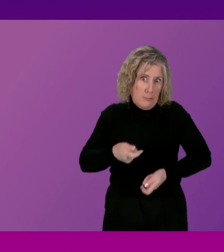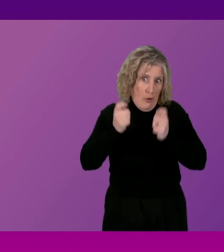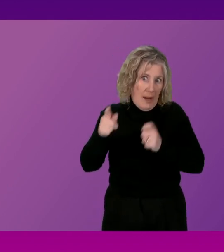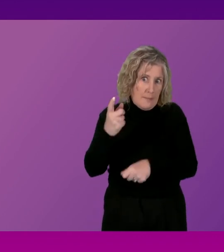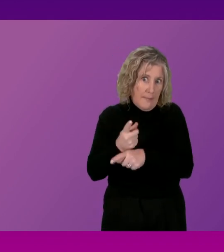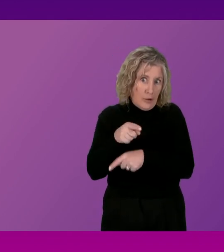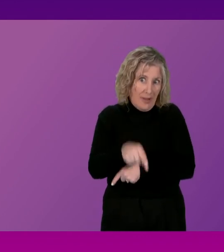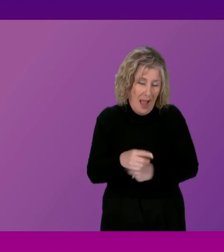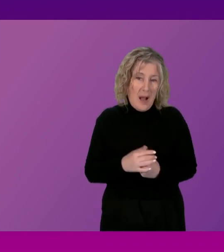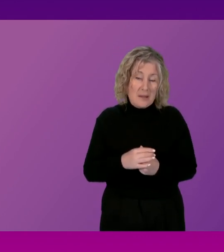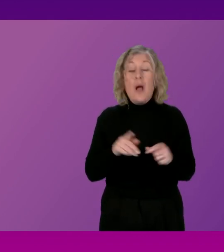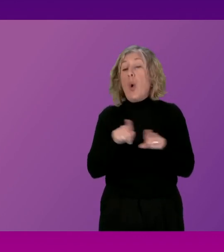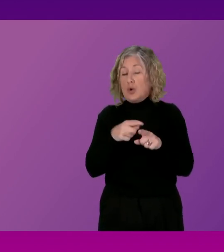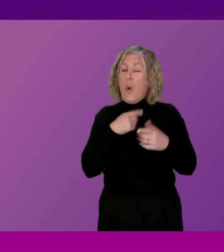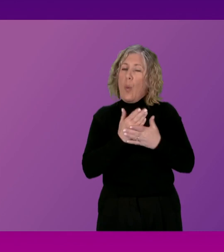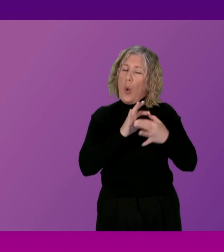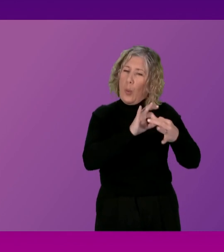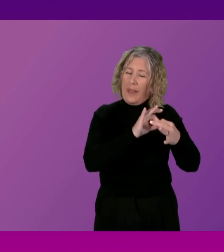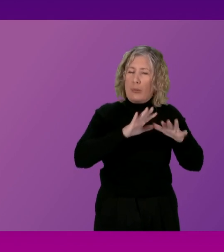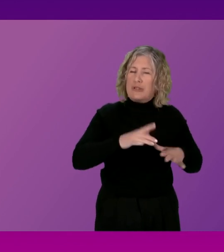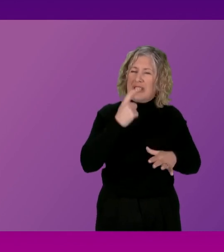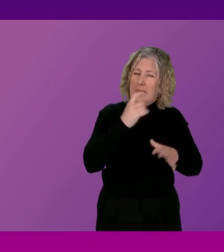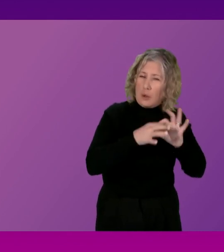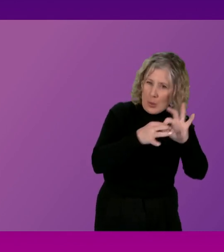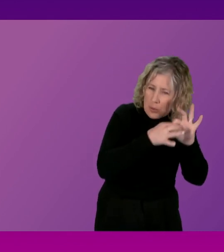We are also working with the BDA and others on the recruitment and retention of dentists,